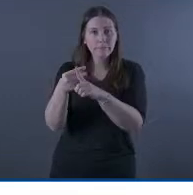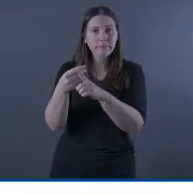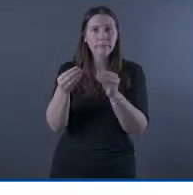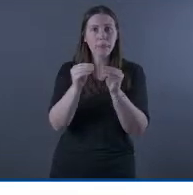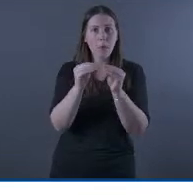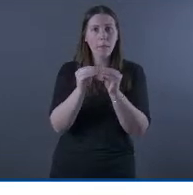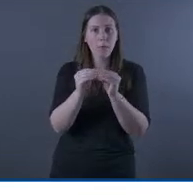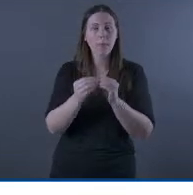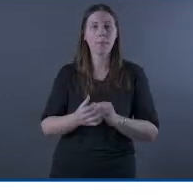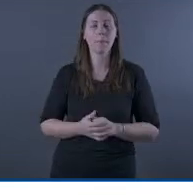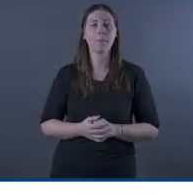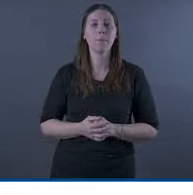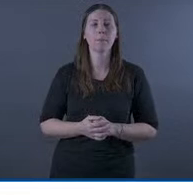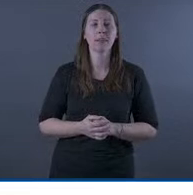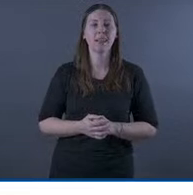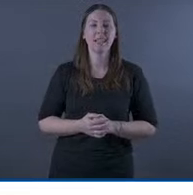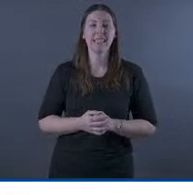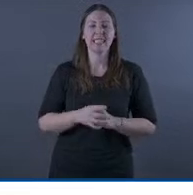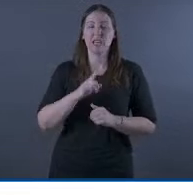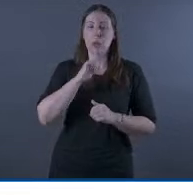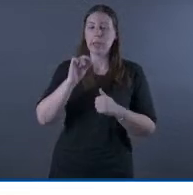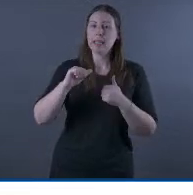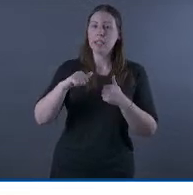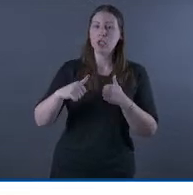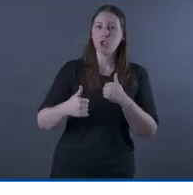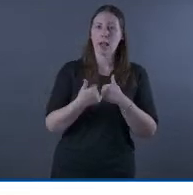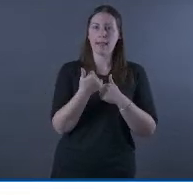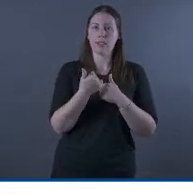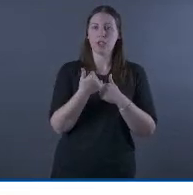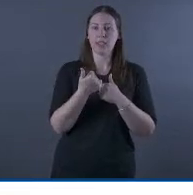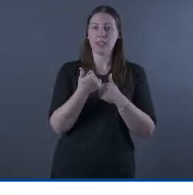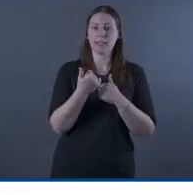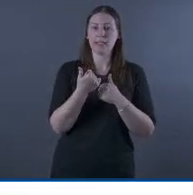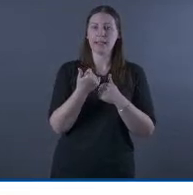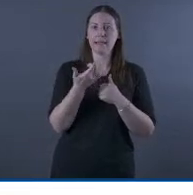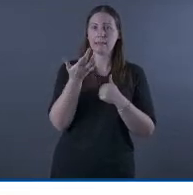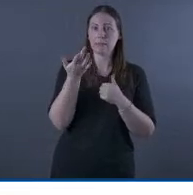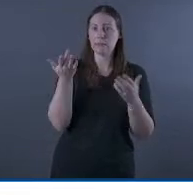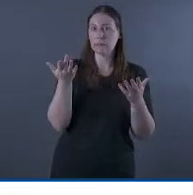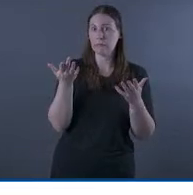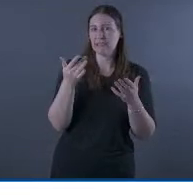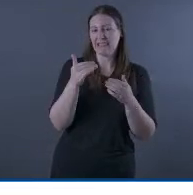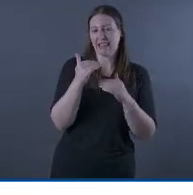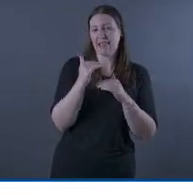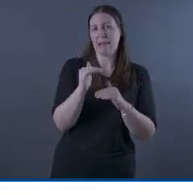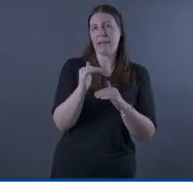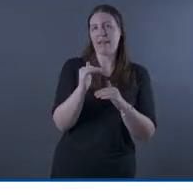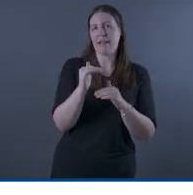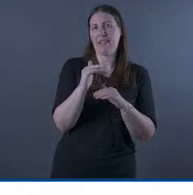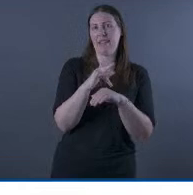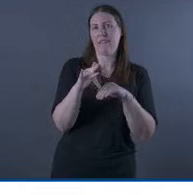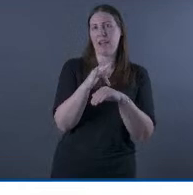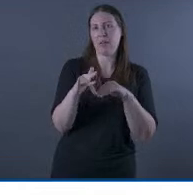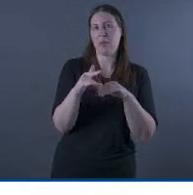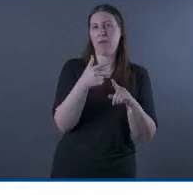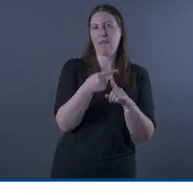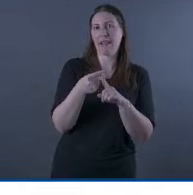for many organizations in the community. It's just the limited allocation of vaccine. We obviously back in December,